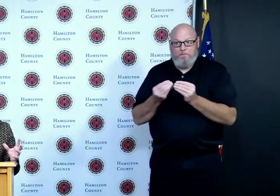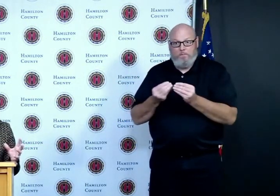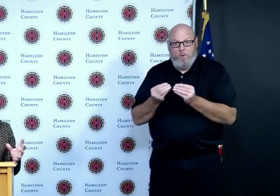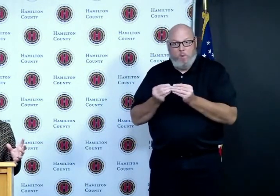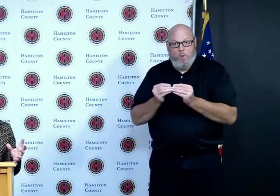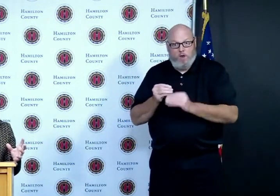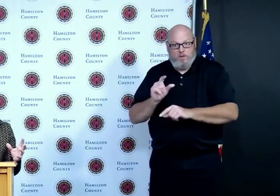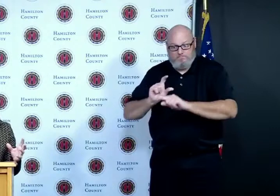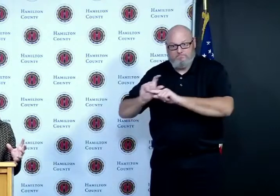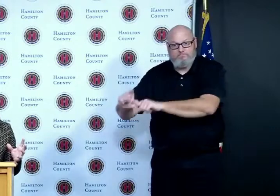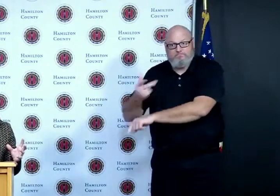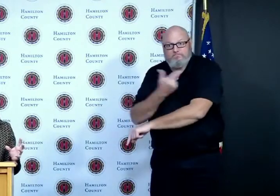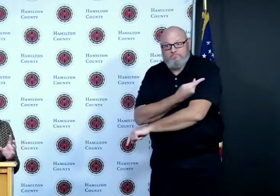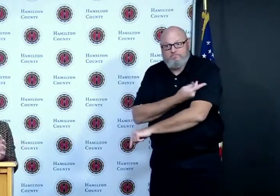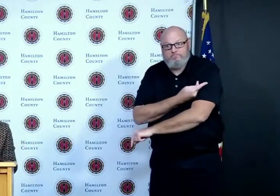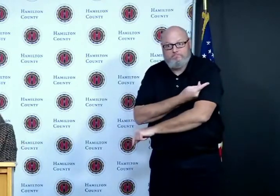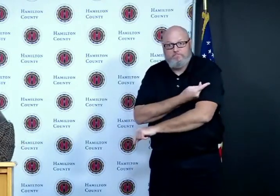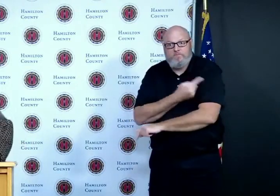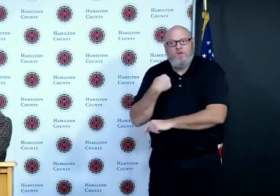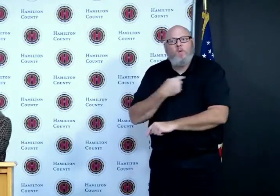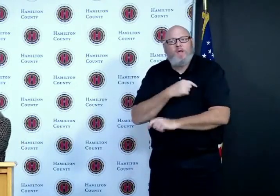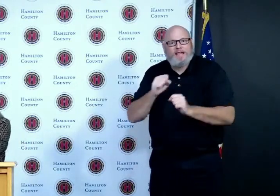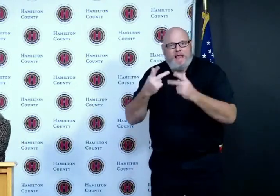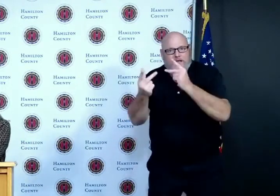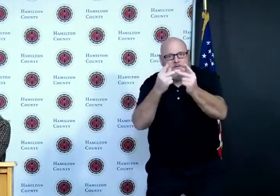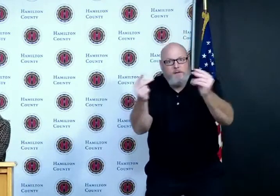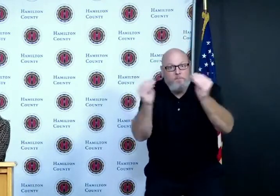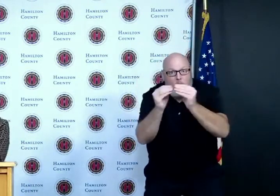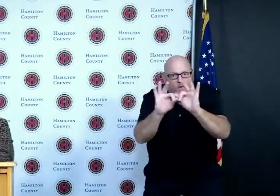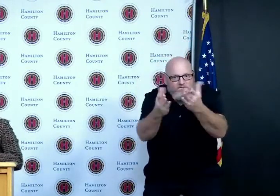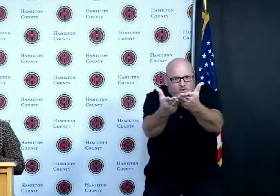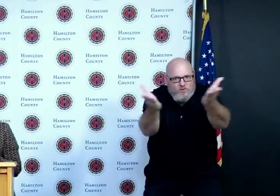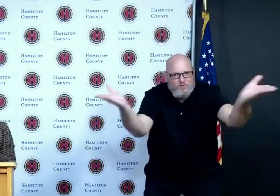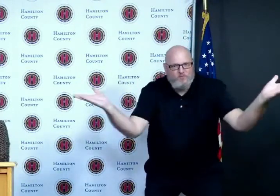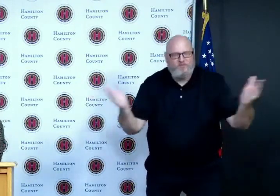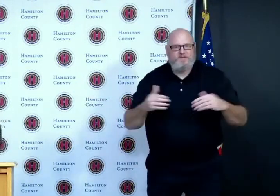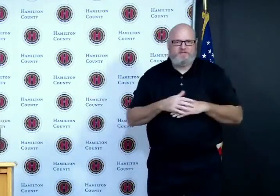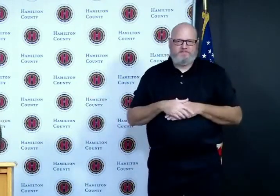folks that are eligible and the teachers get vaccinated you know we start to check